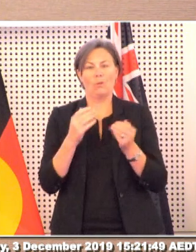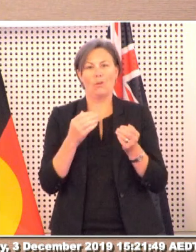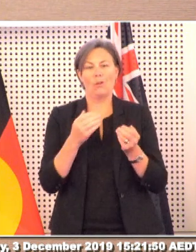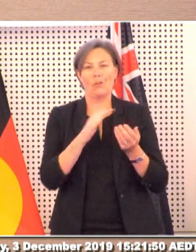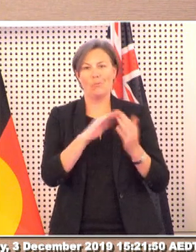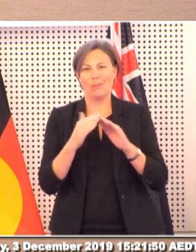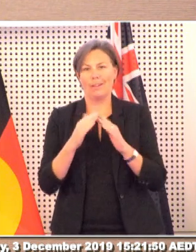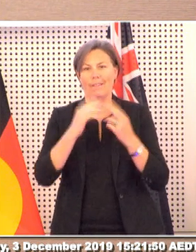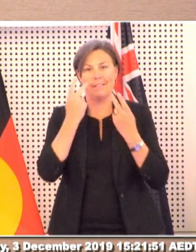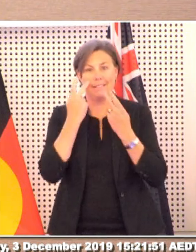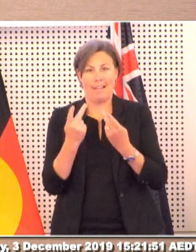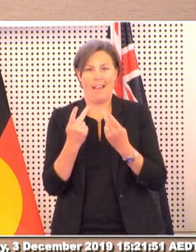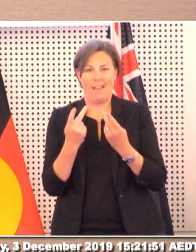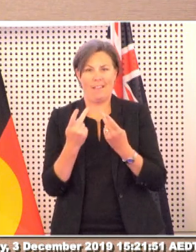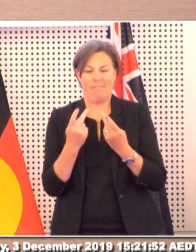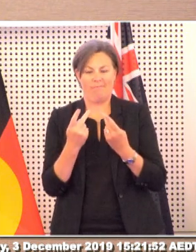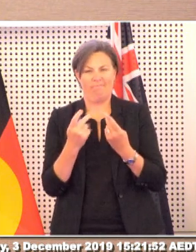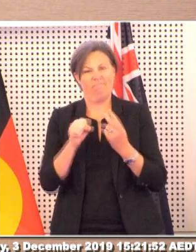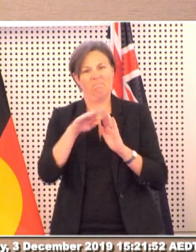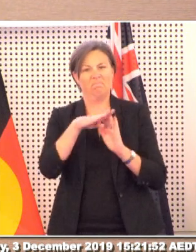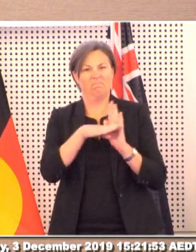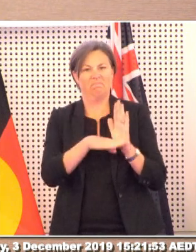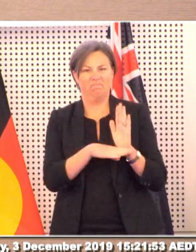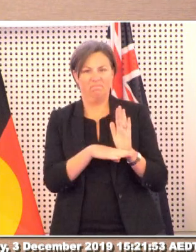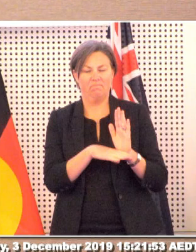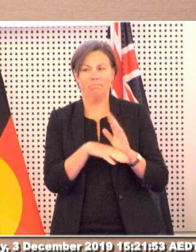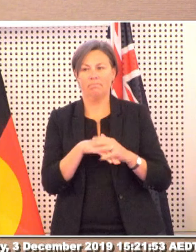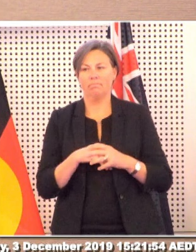visiting model, and that is to take into account the significant changes that have